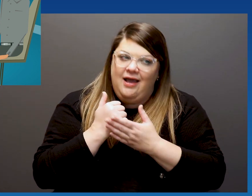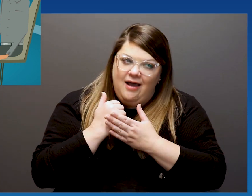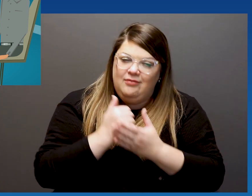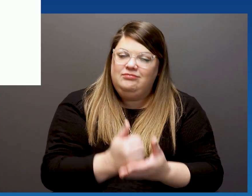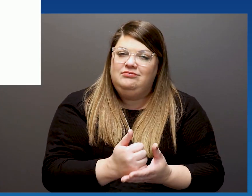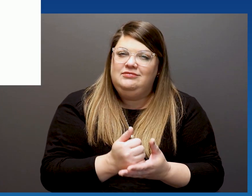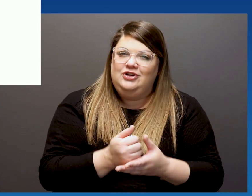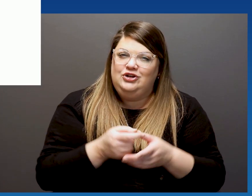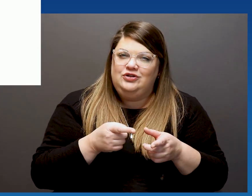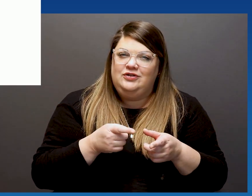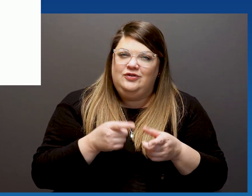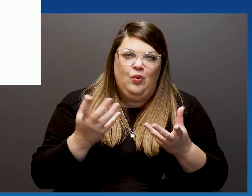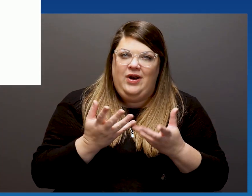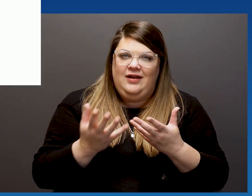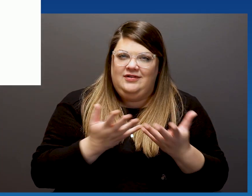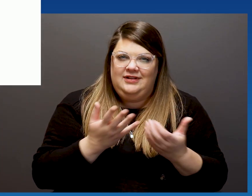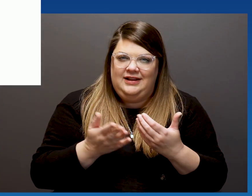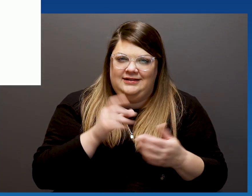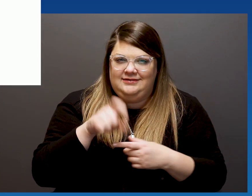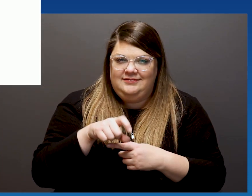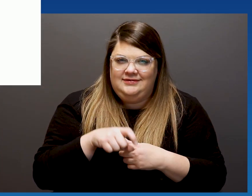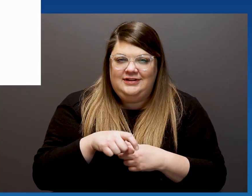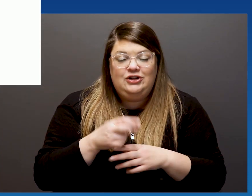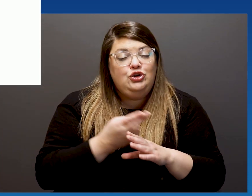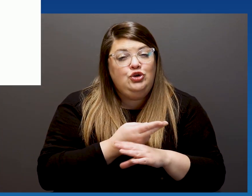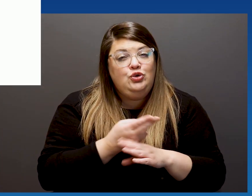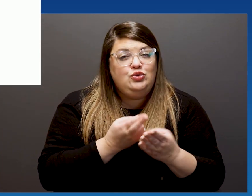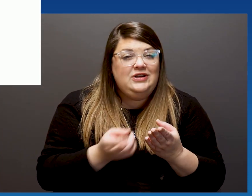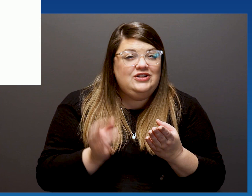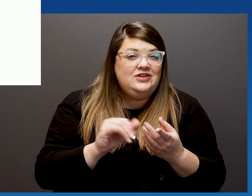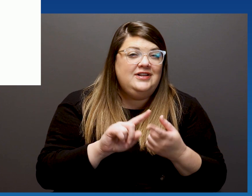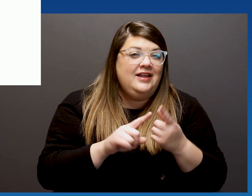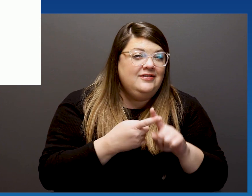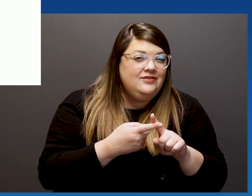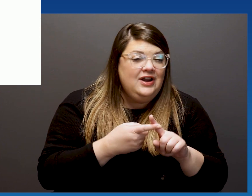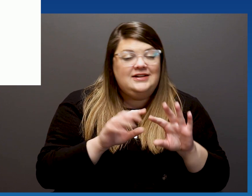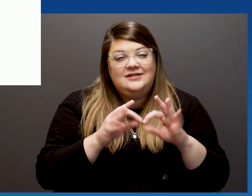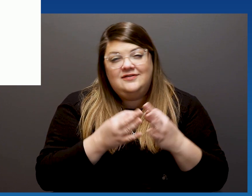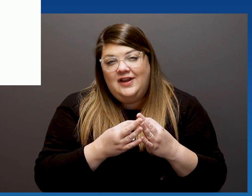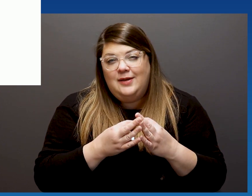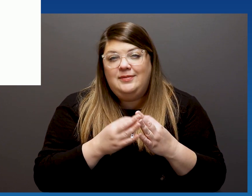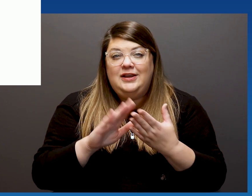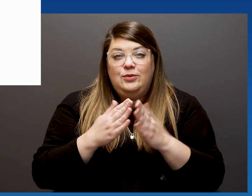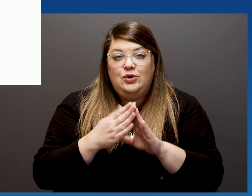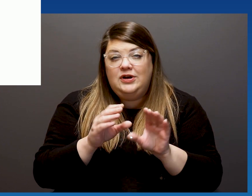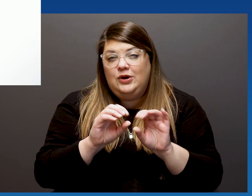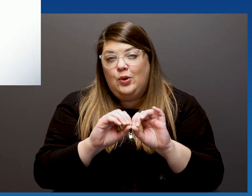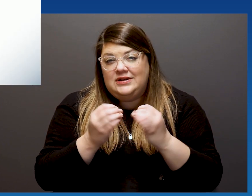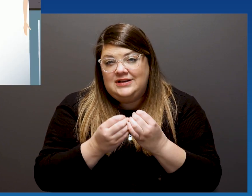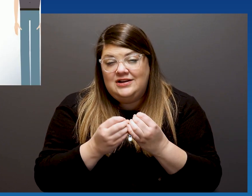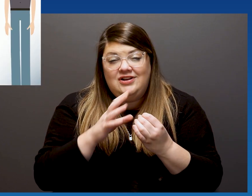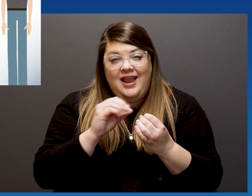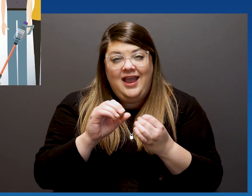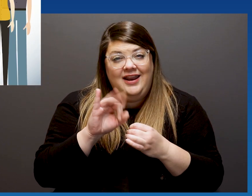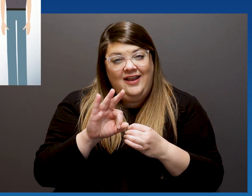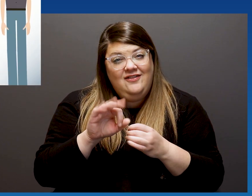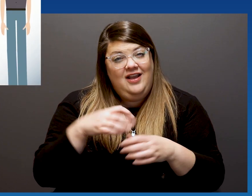They use resources like the member's family or friends, community organizations, and if the member is ALTCS eligible,